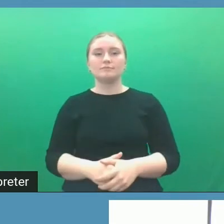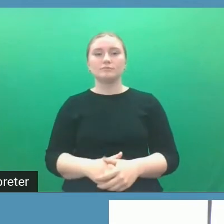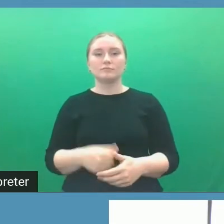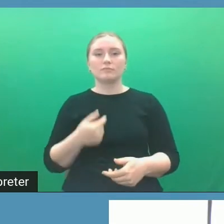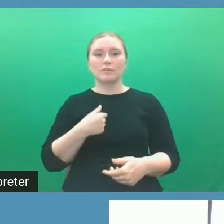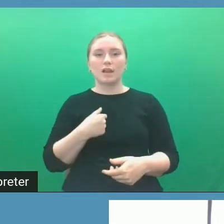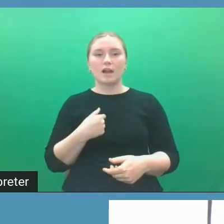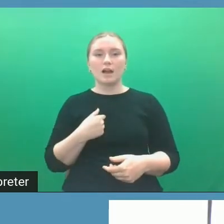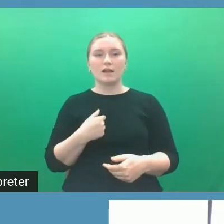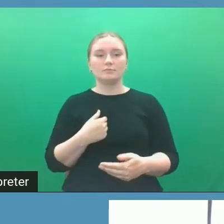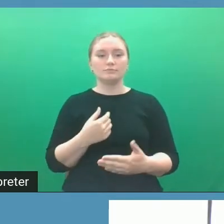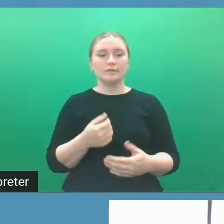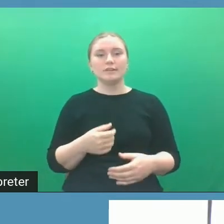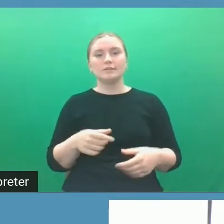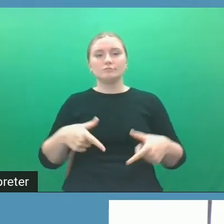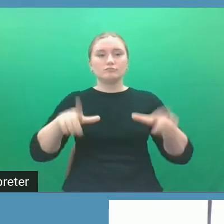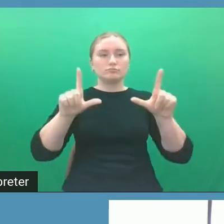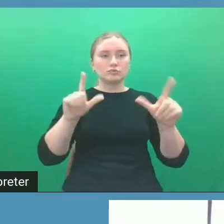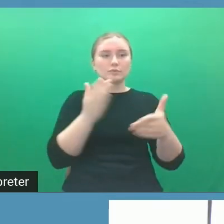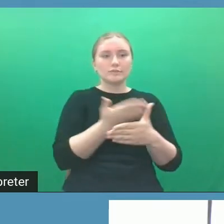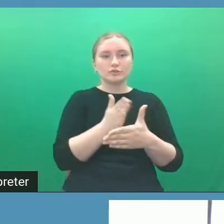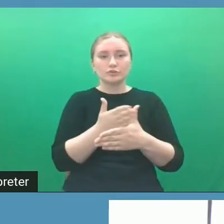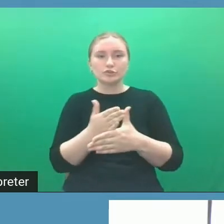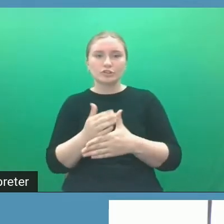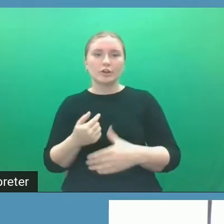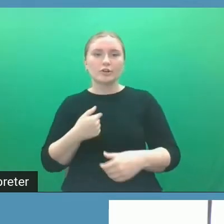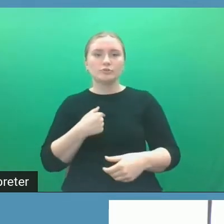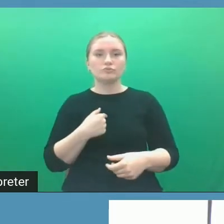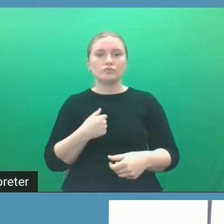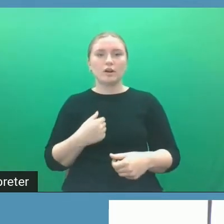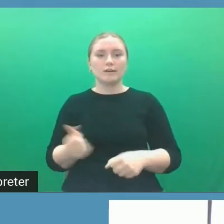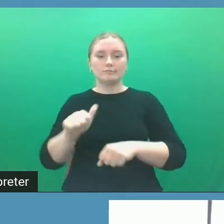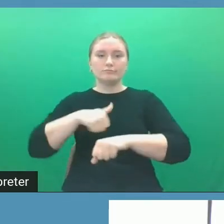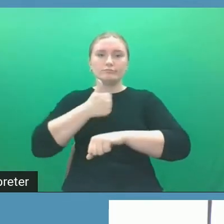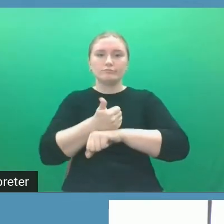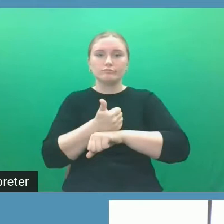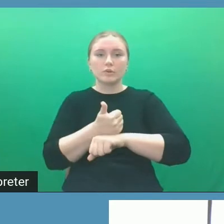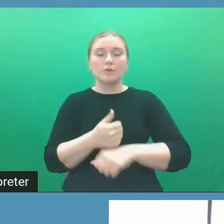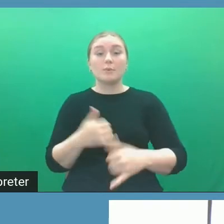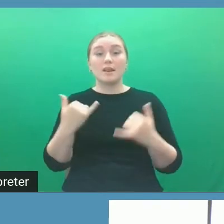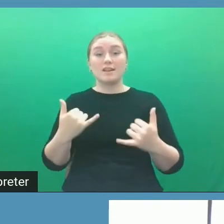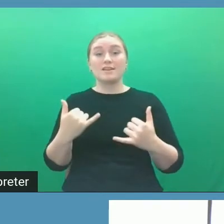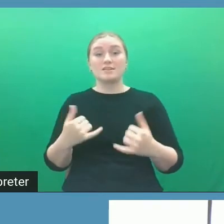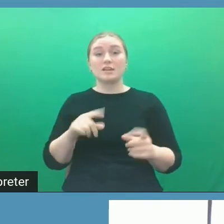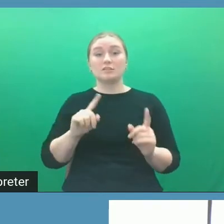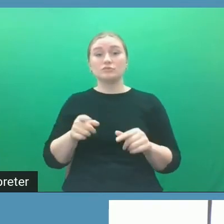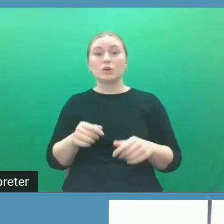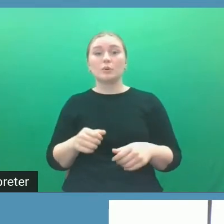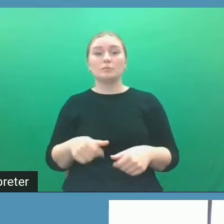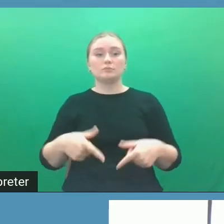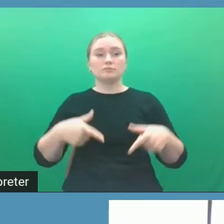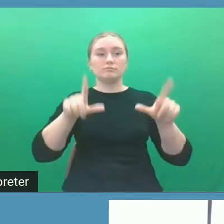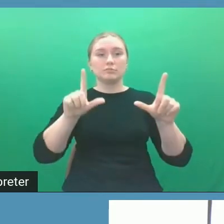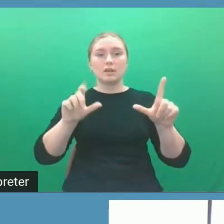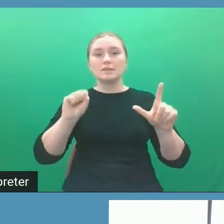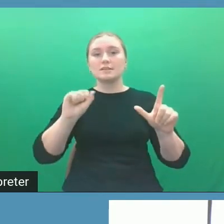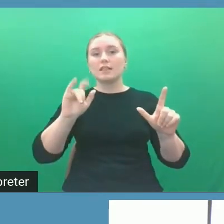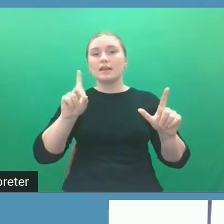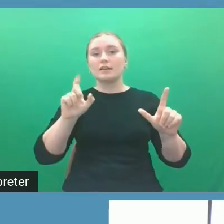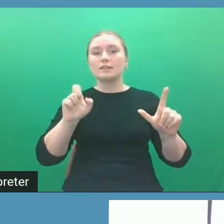previous sessions, we're going to go through some slides as quickly as possible and then open up